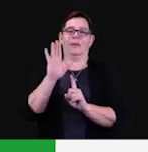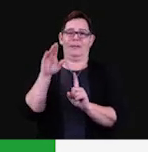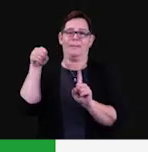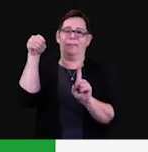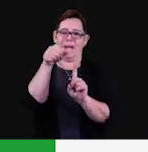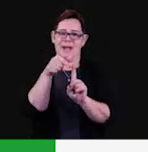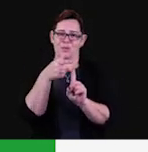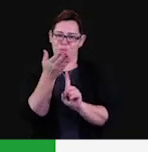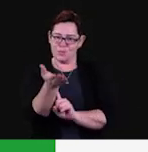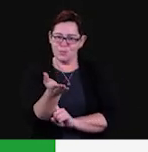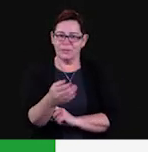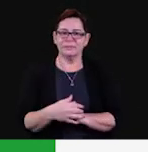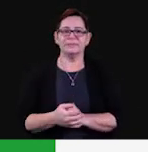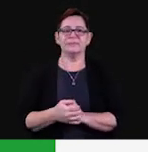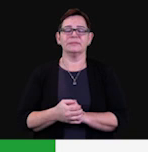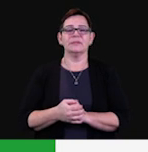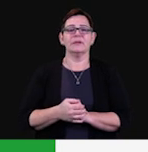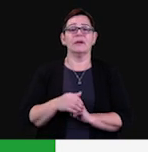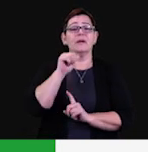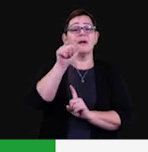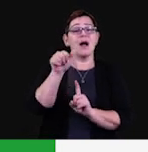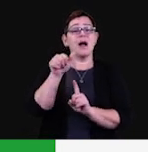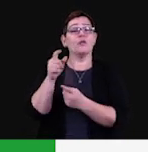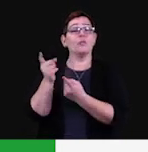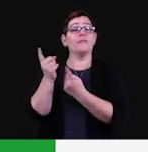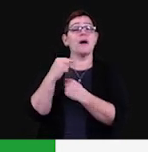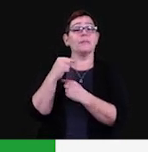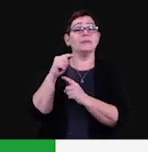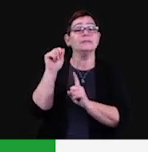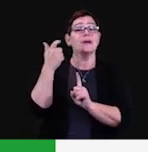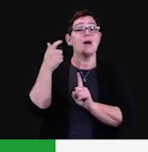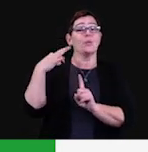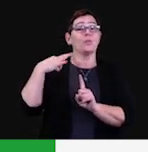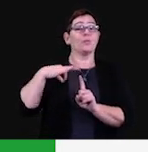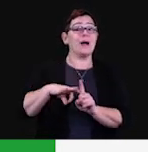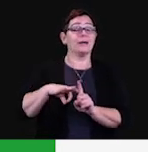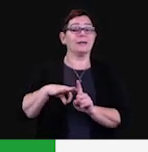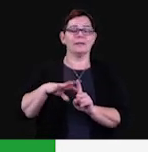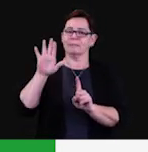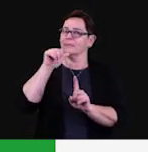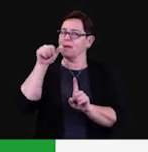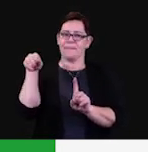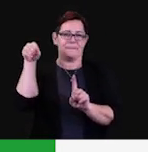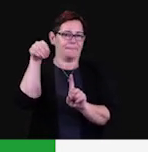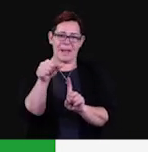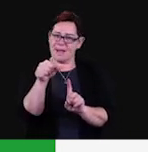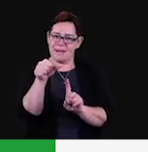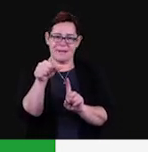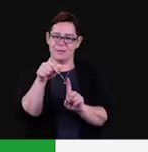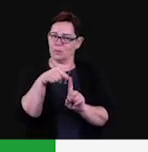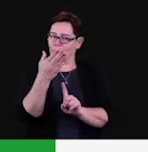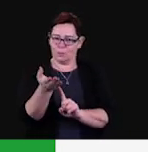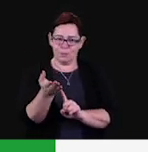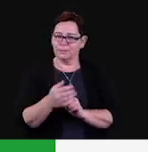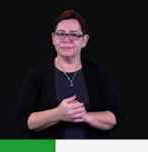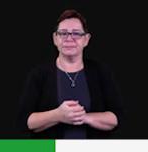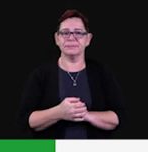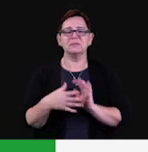As an example, let’s figure you owe $600 in taxes. In situation A: